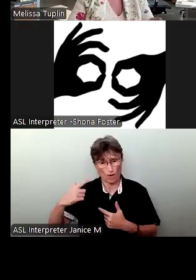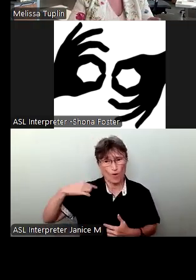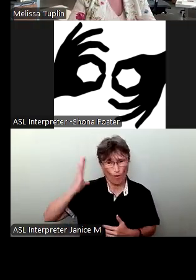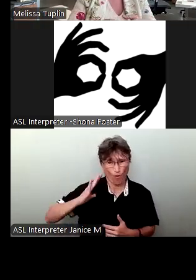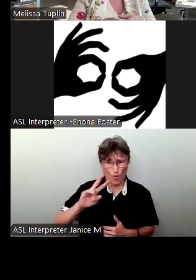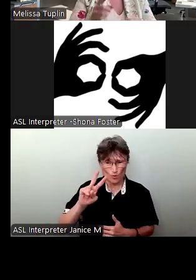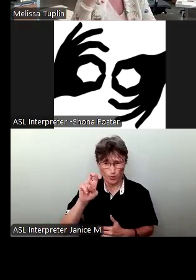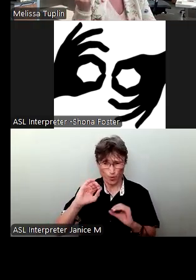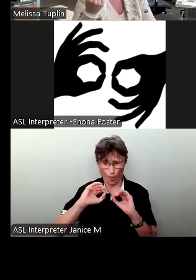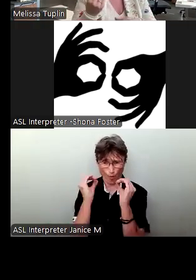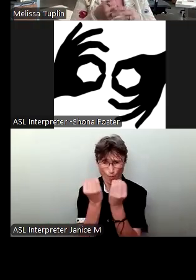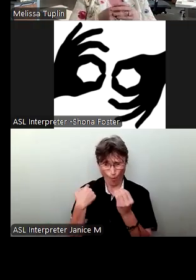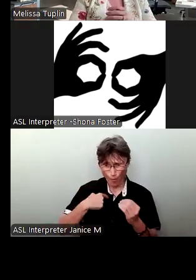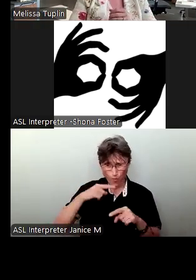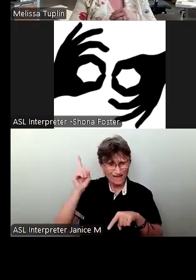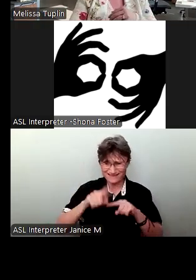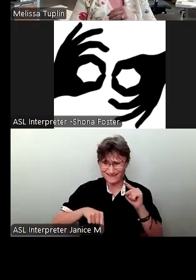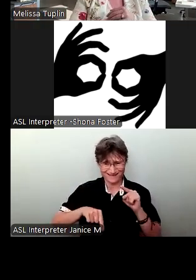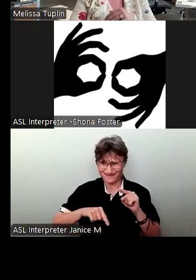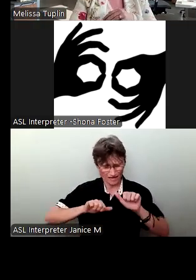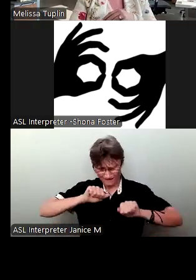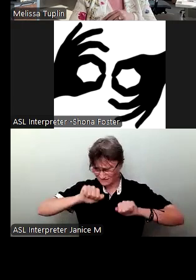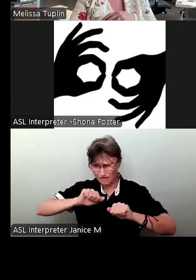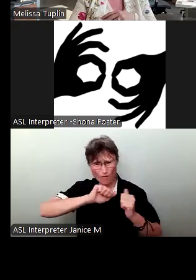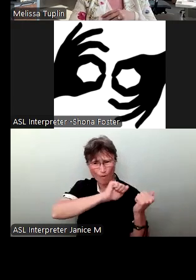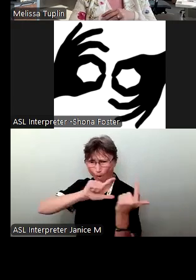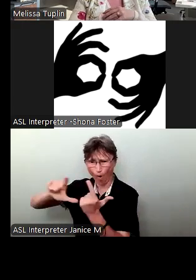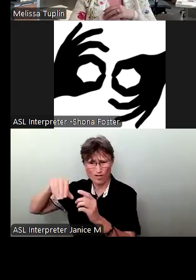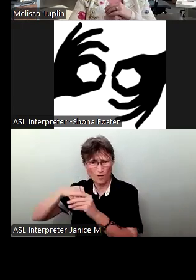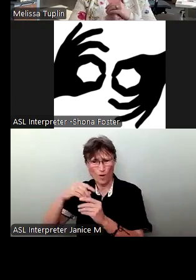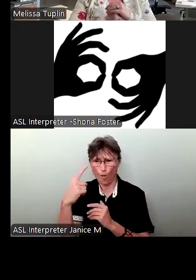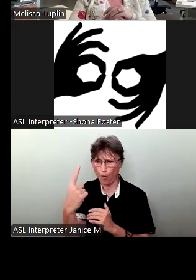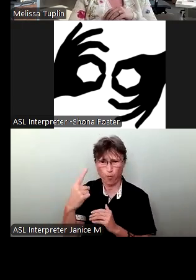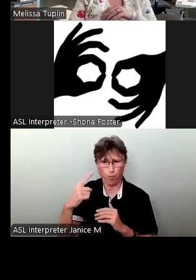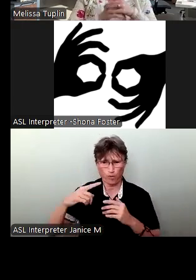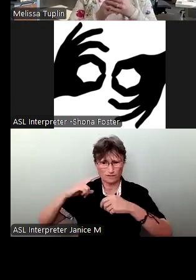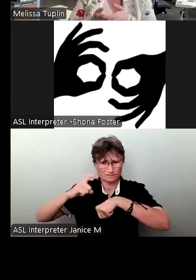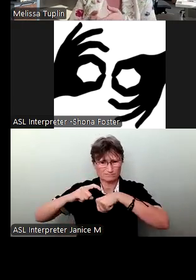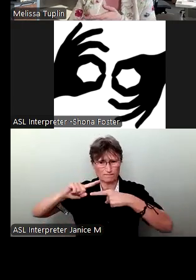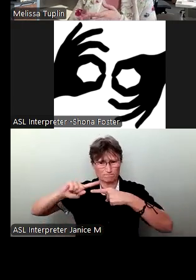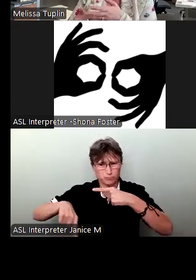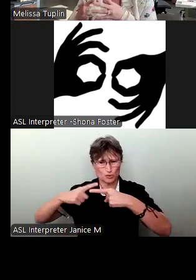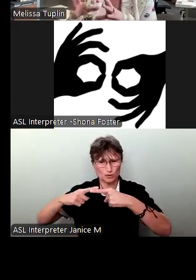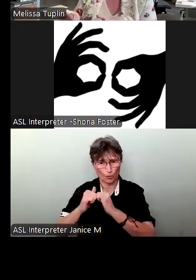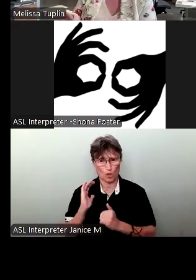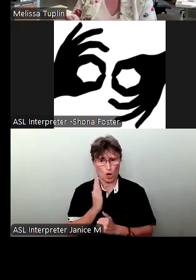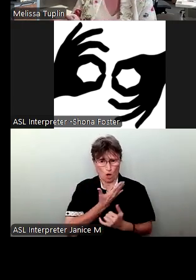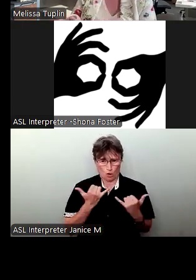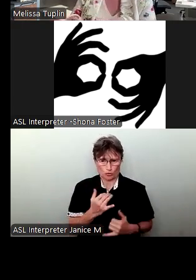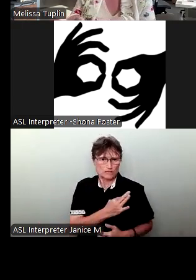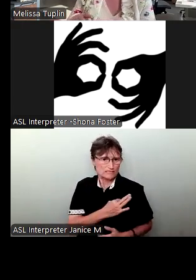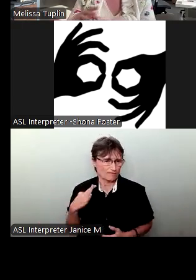assess in a single cycle with our current staffing levels. Before I go any further,